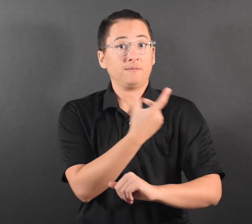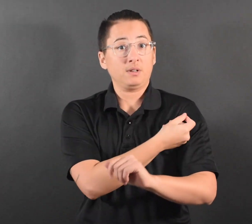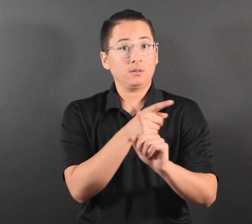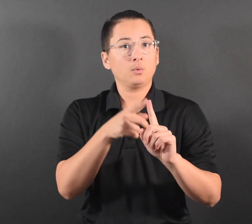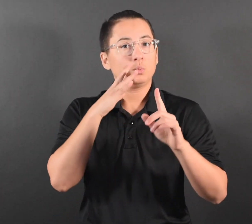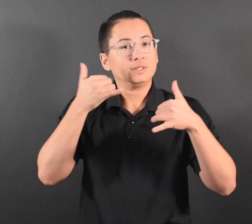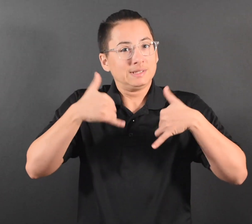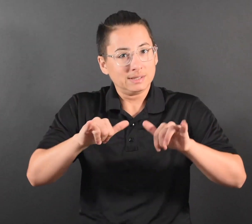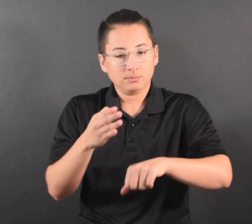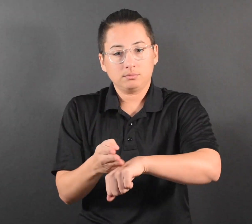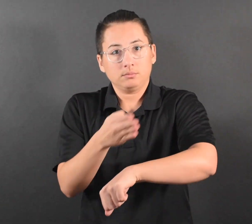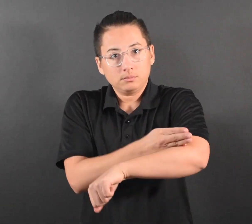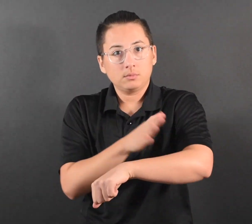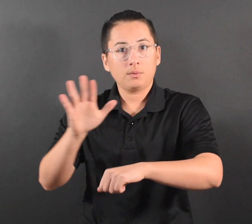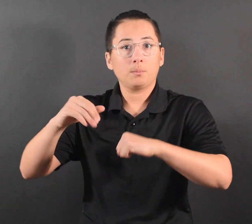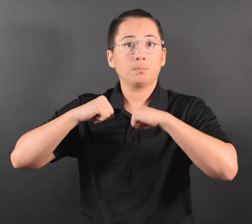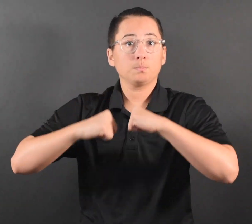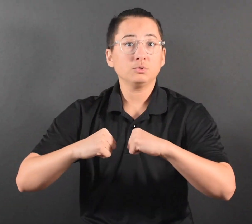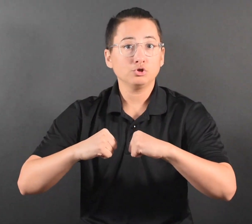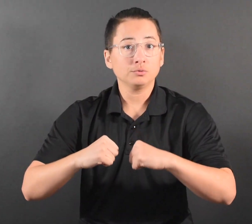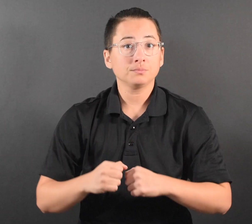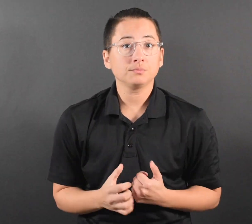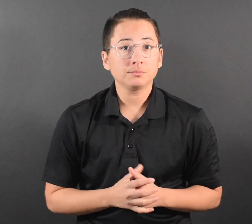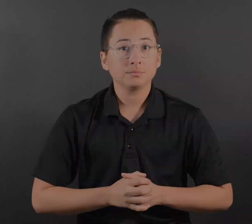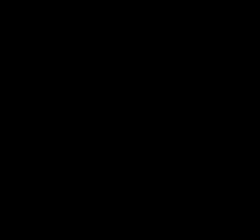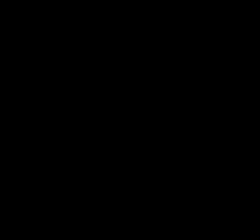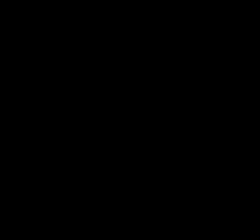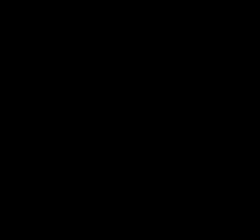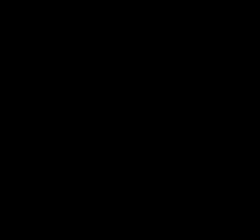because COVID-19 vaccines will improve their protection.